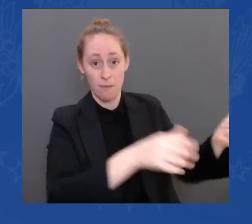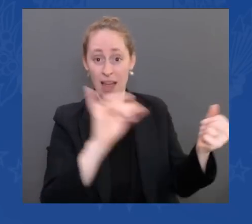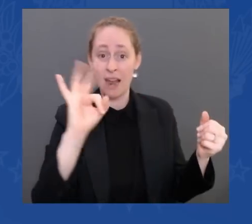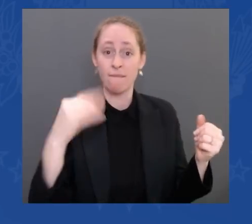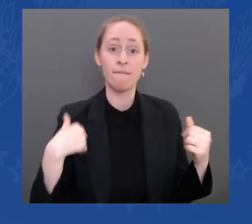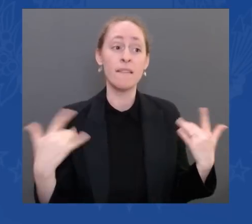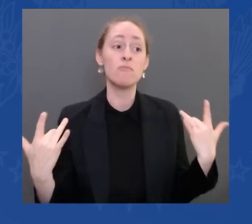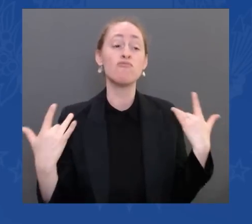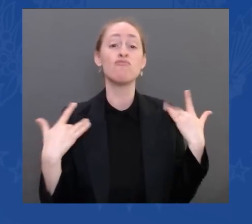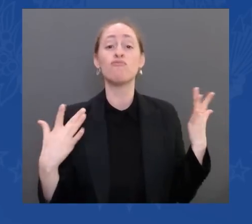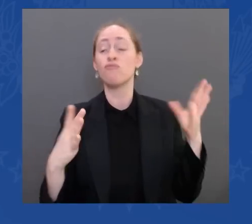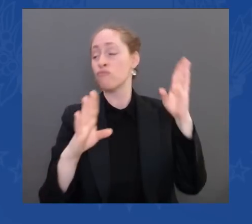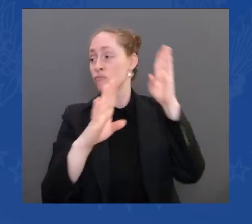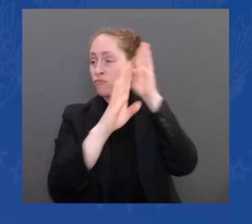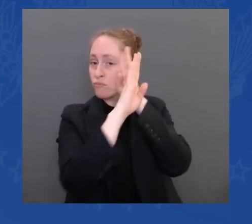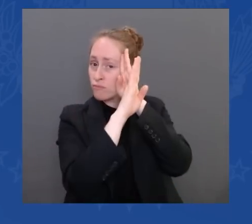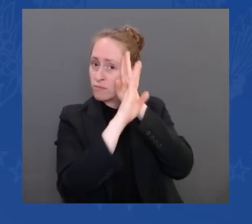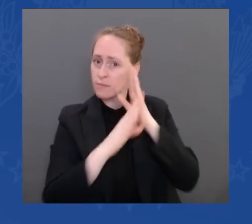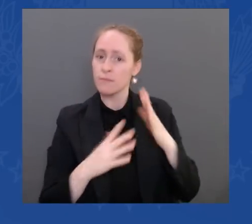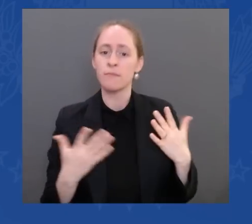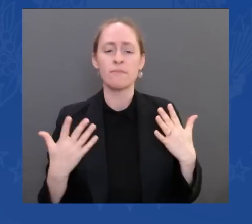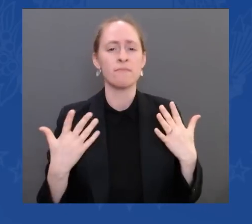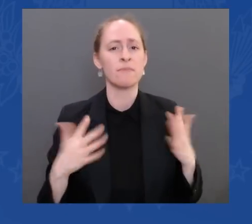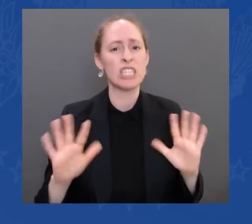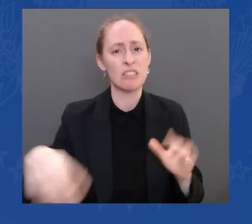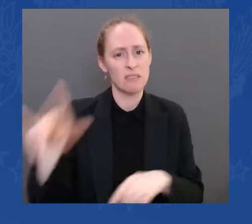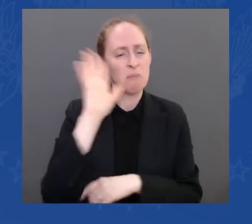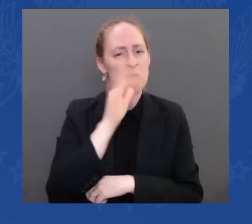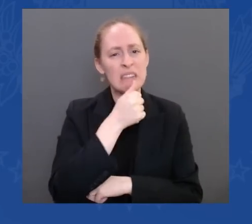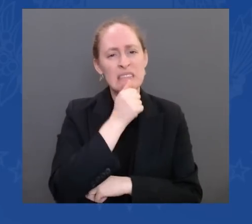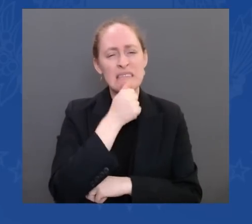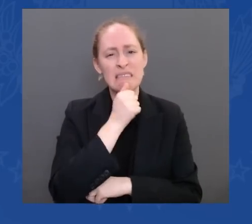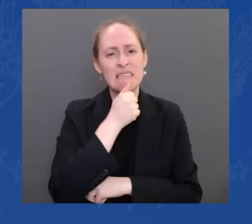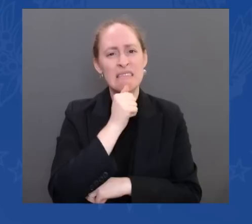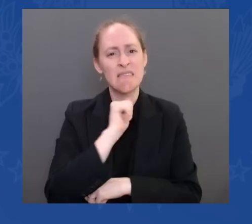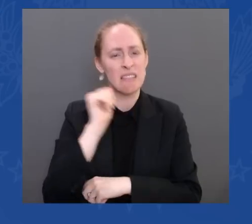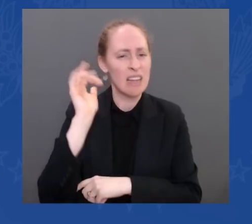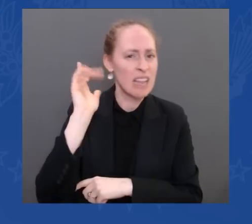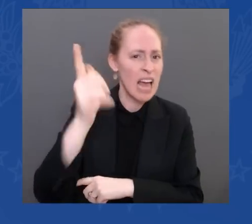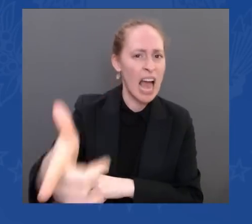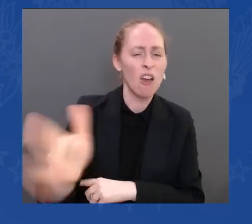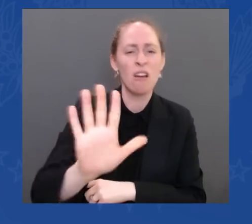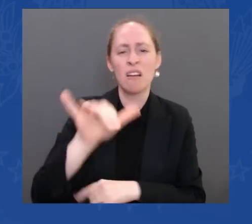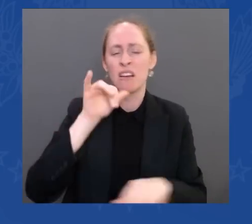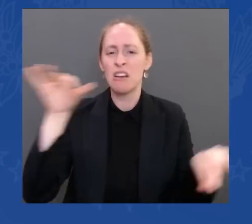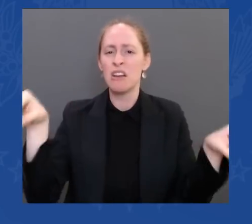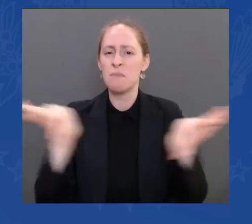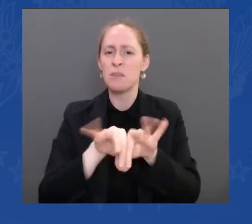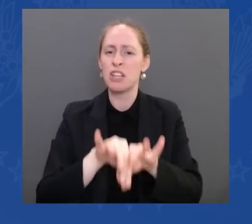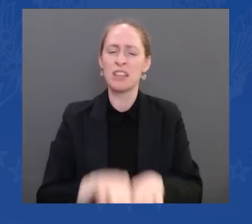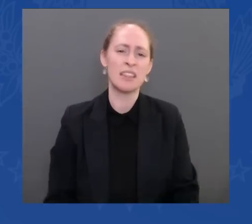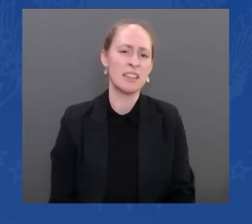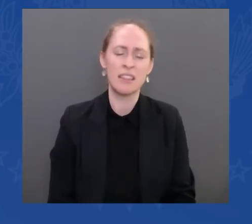or stand by as Russia continues its atrocities and aggression. I know what my answer is, and I think you all do too.